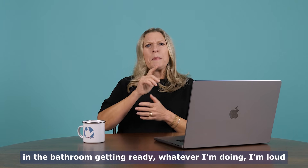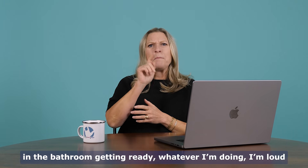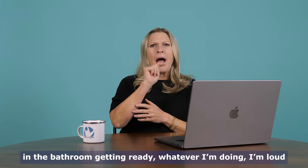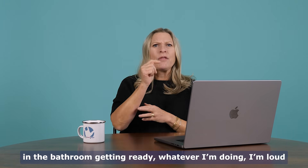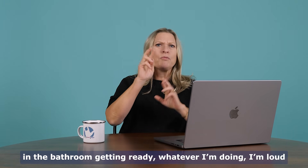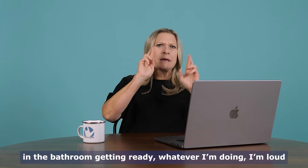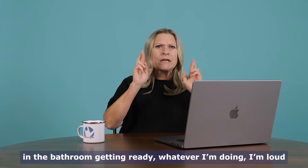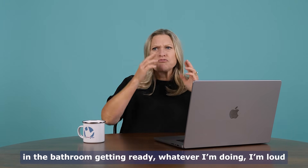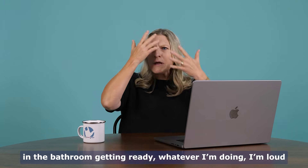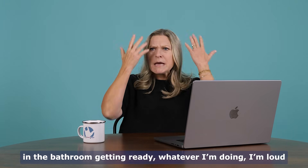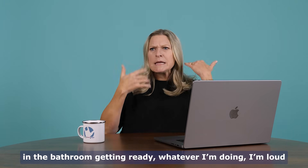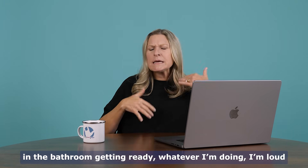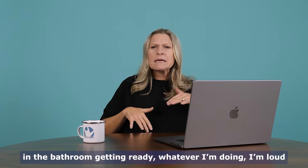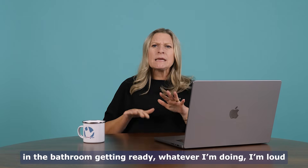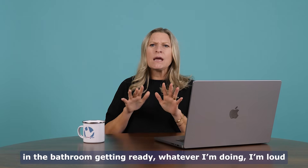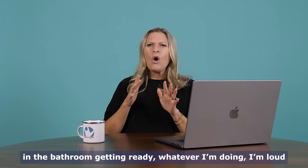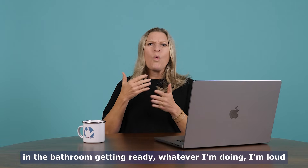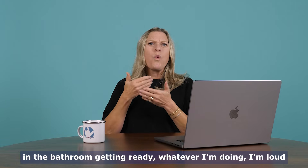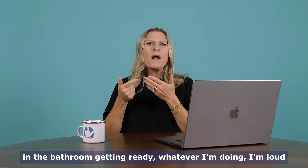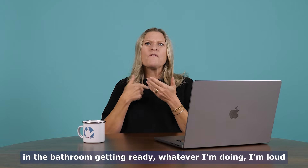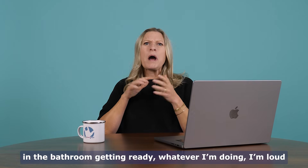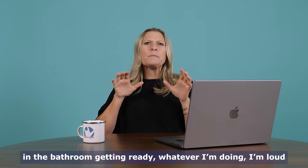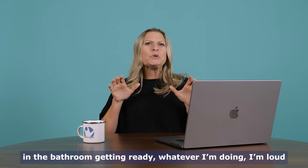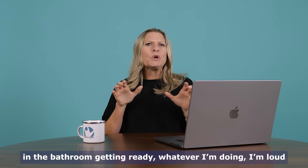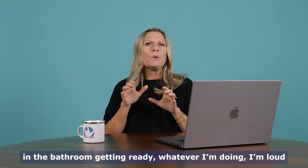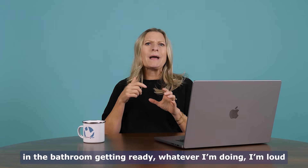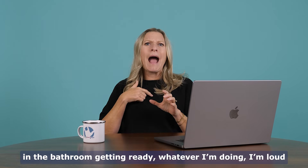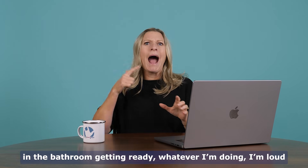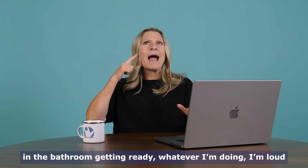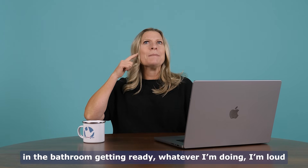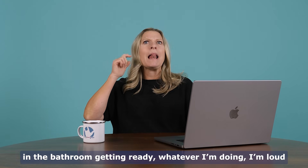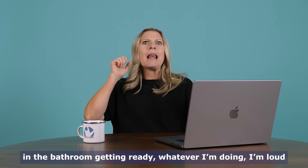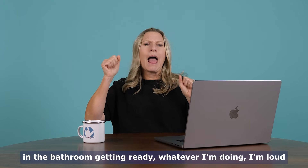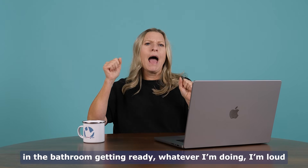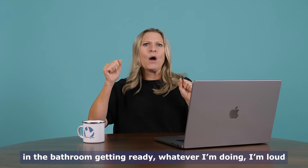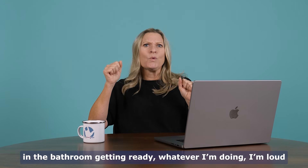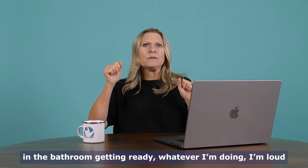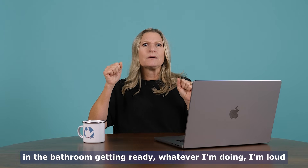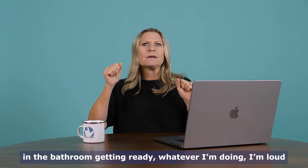in the bathroom getting ready, whatever I’m doing, I’m loud